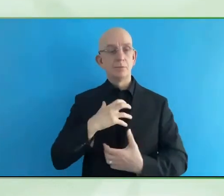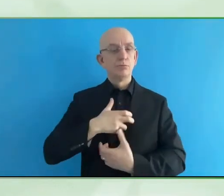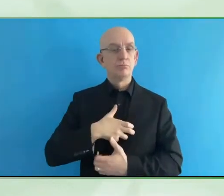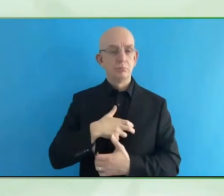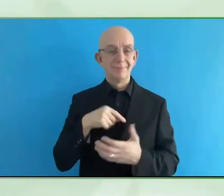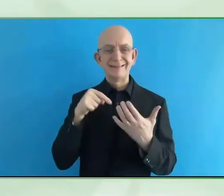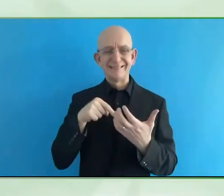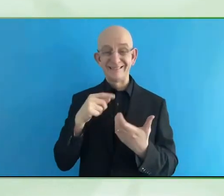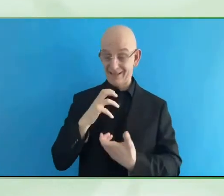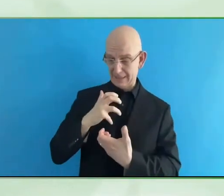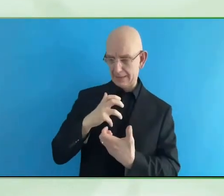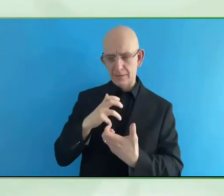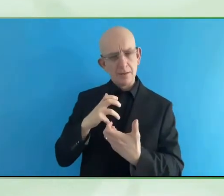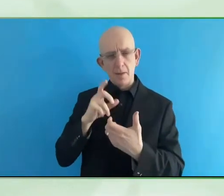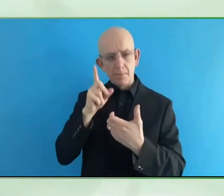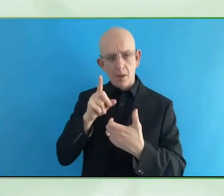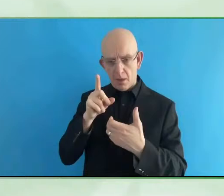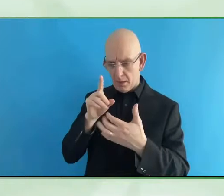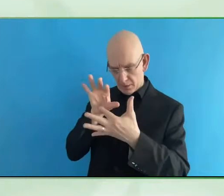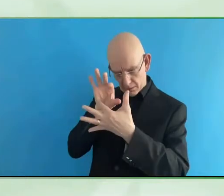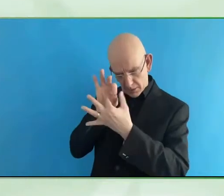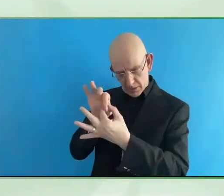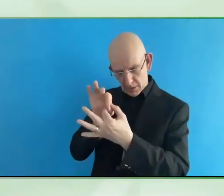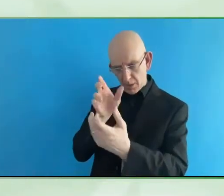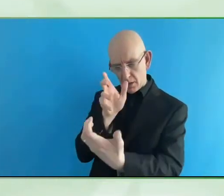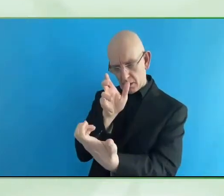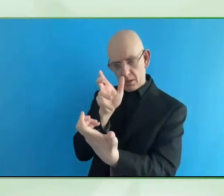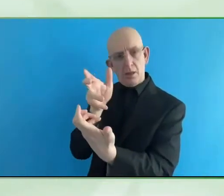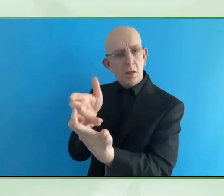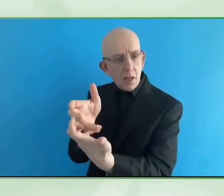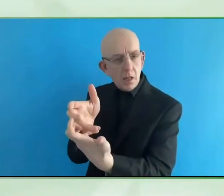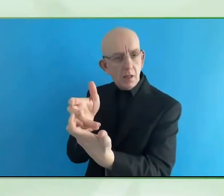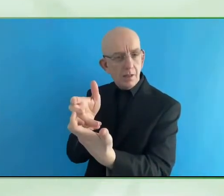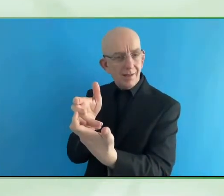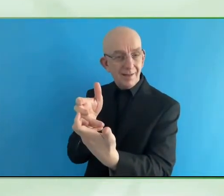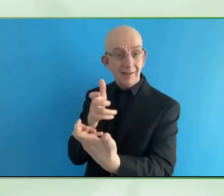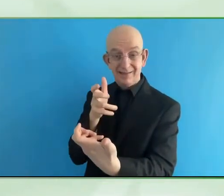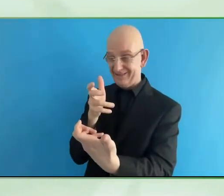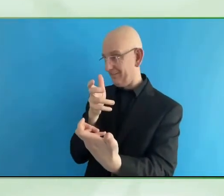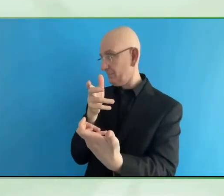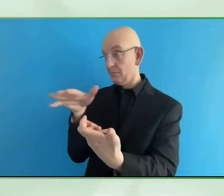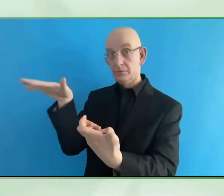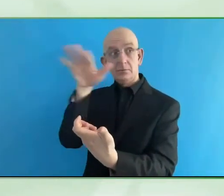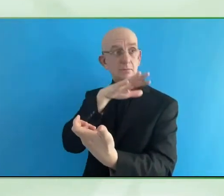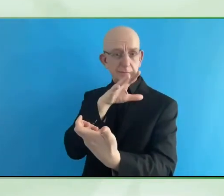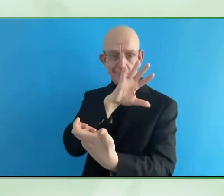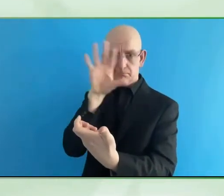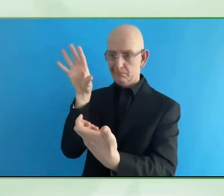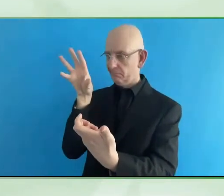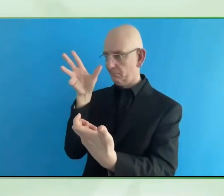We think about scalability, that is what the brands want.